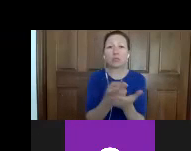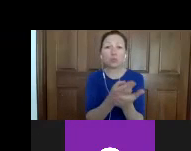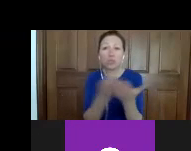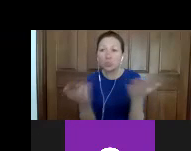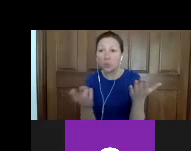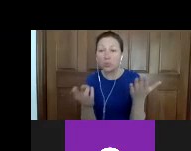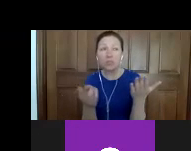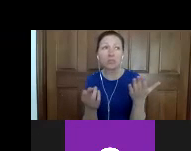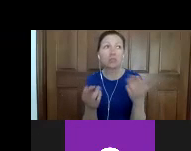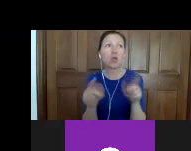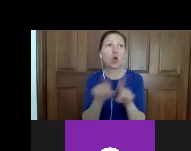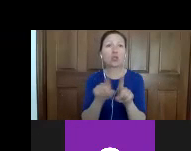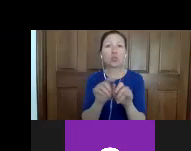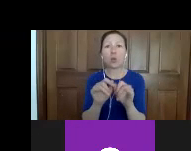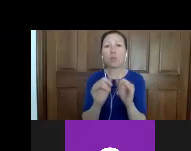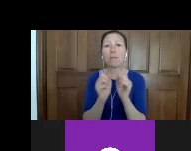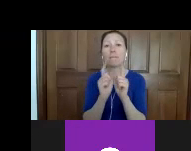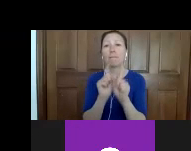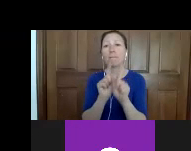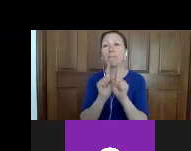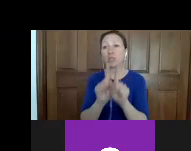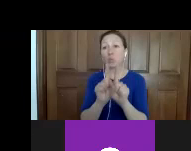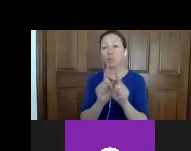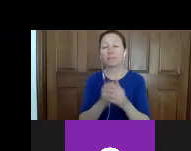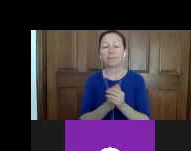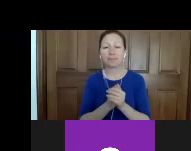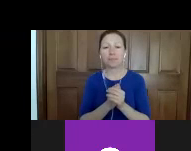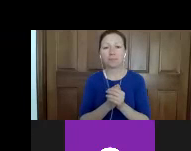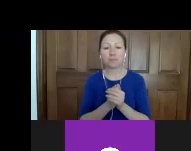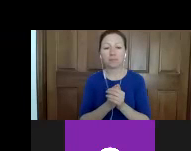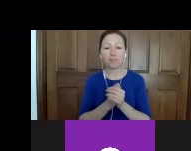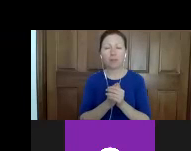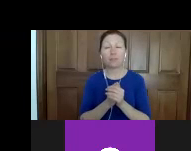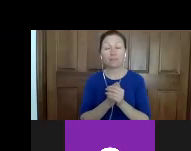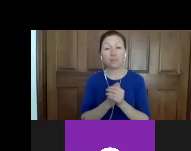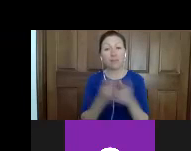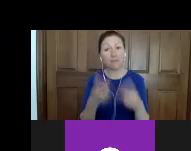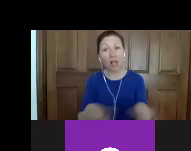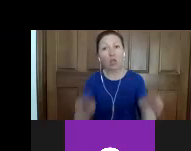And I'll say this too, never underestimate the value of being a mentor. If you are someone